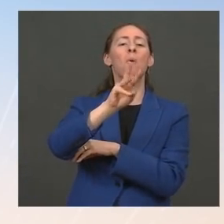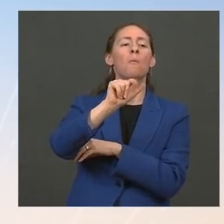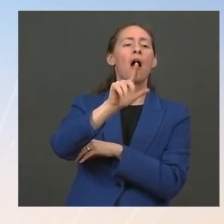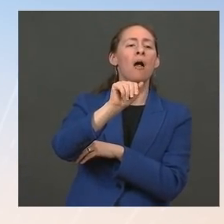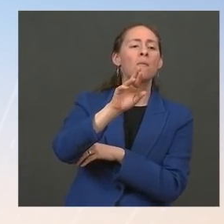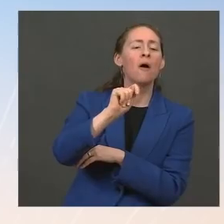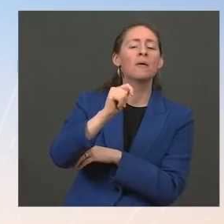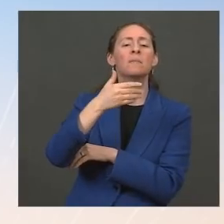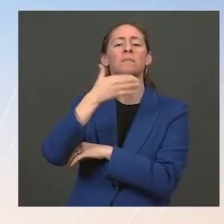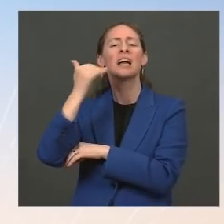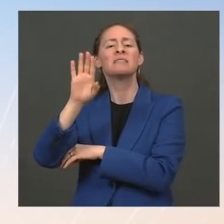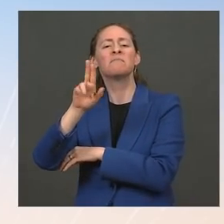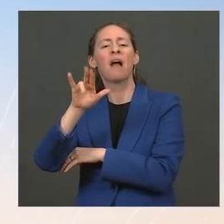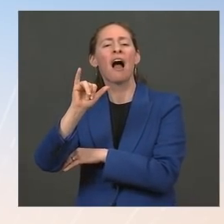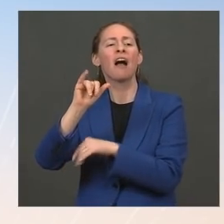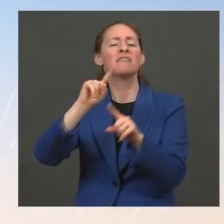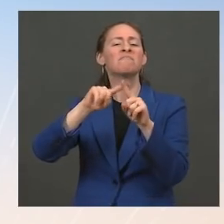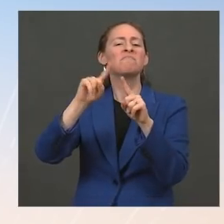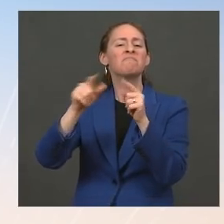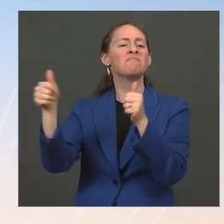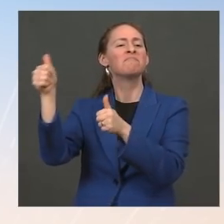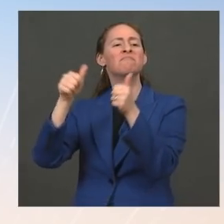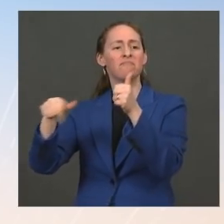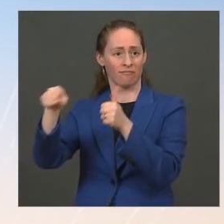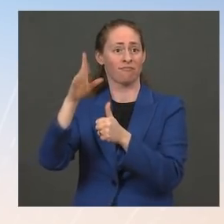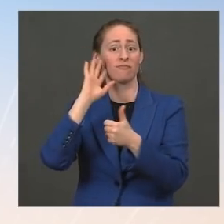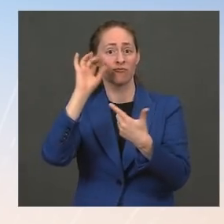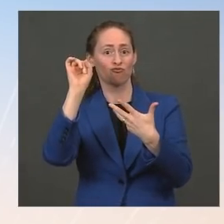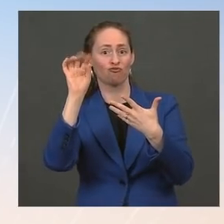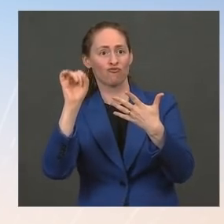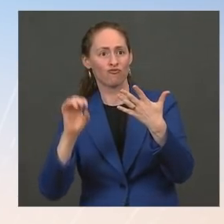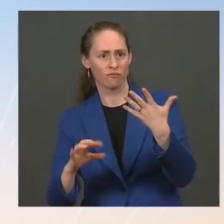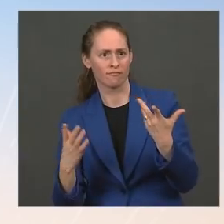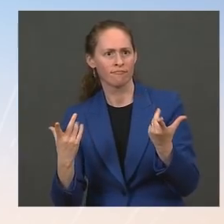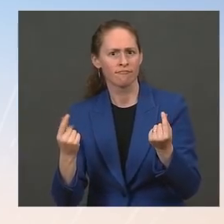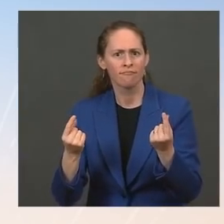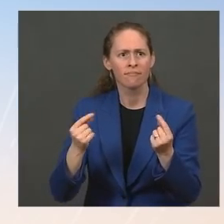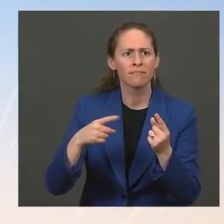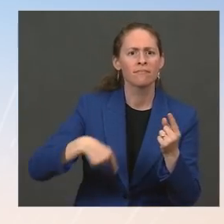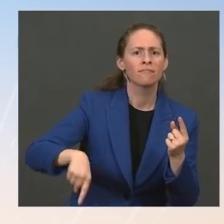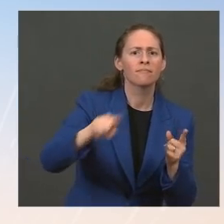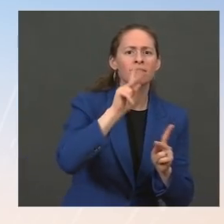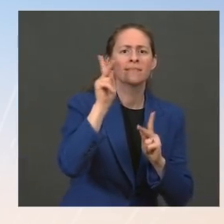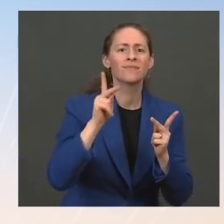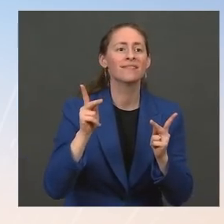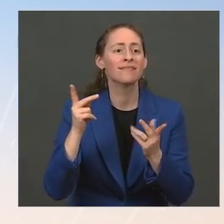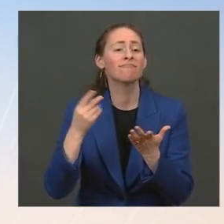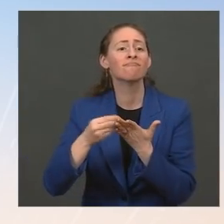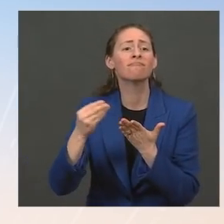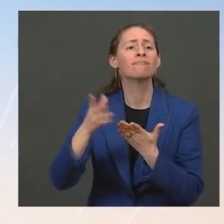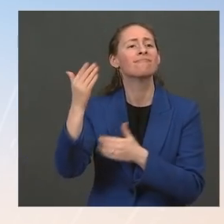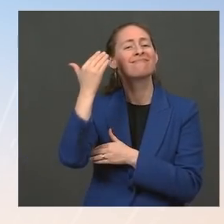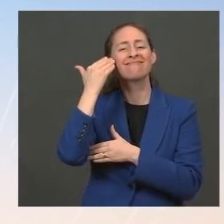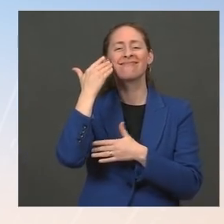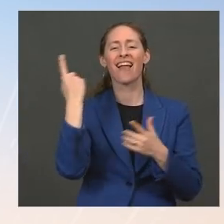directly to Americans consumers. Throughout the holidays, products will be on shelves and consumers will be able to purchase what they want and need.